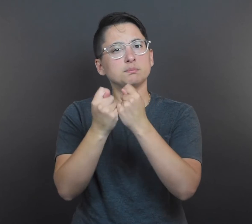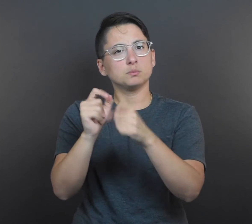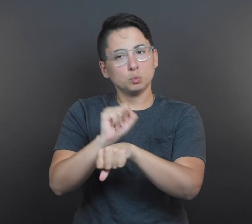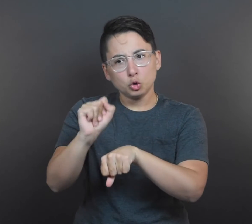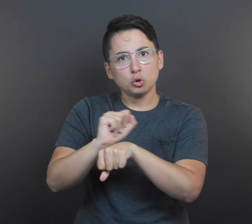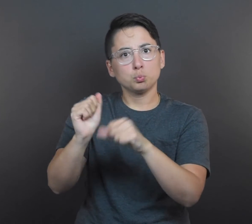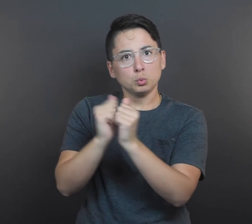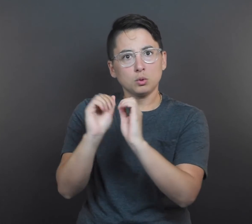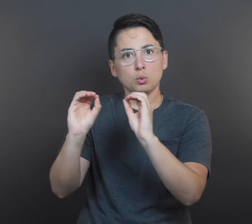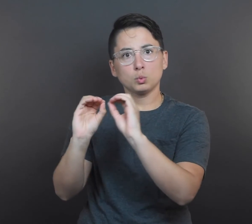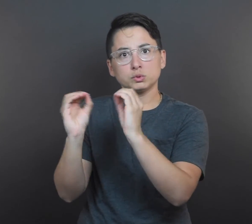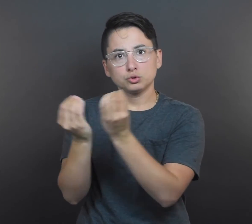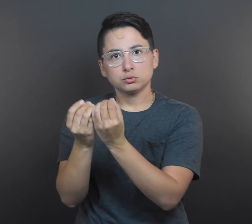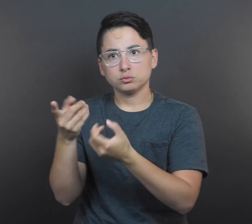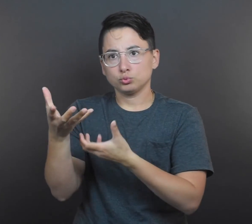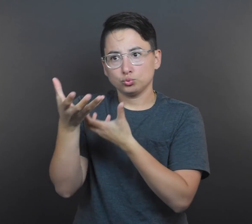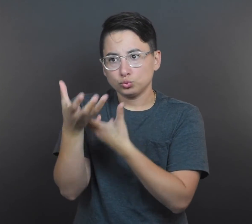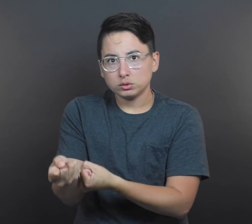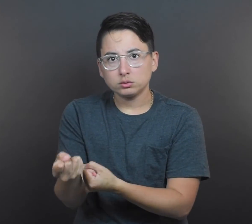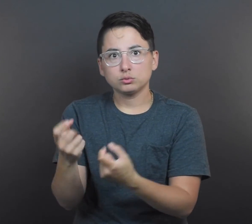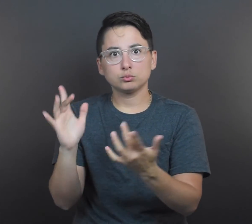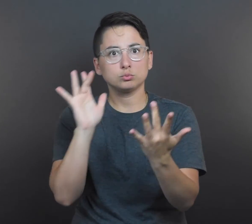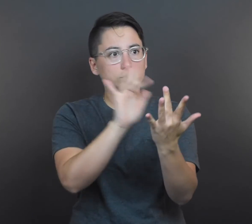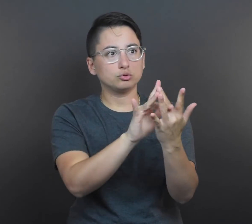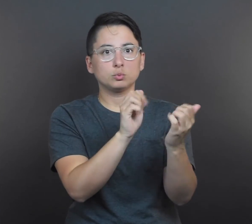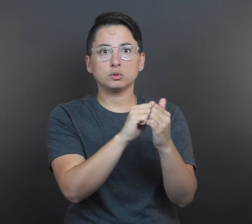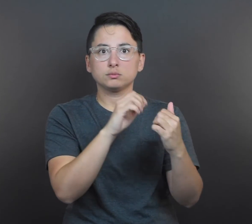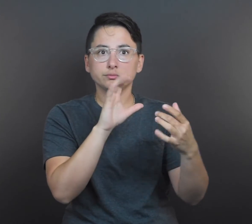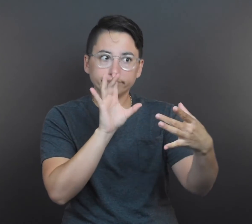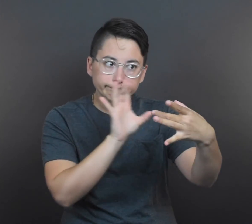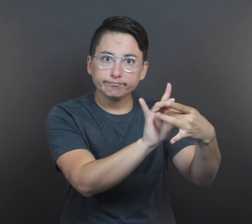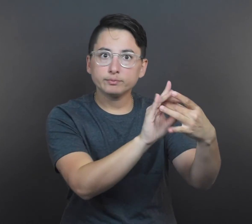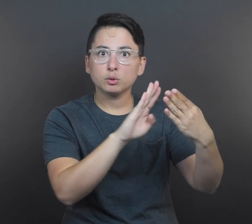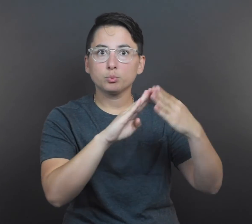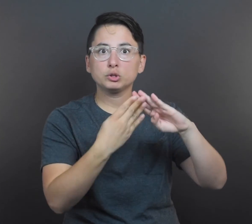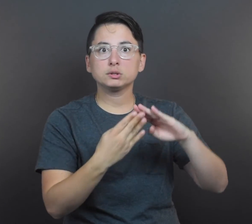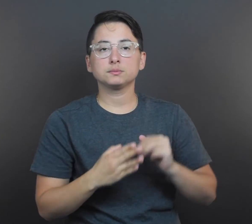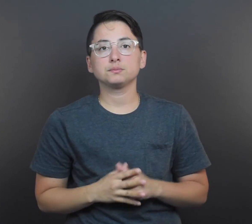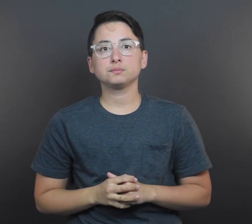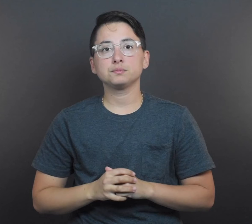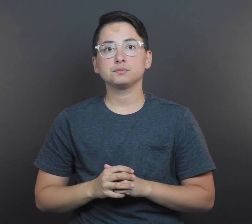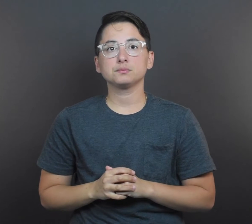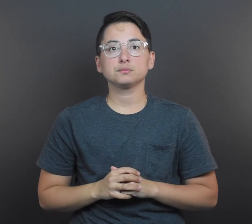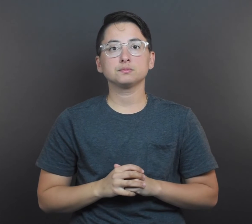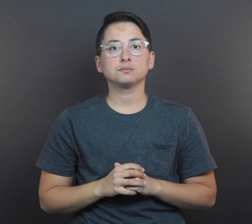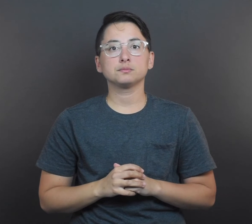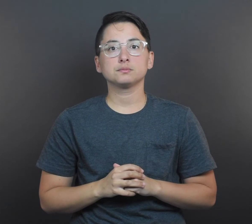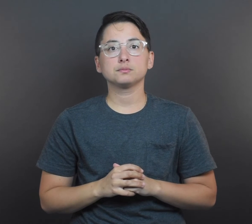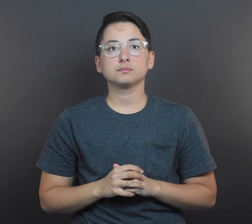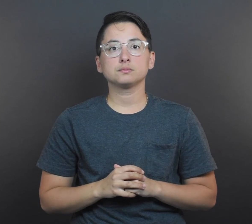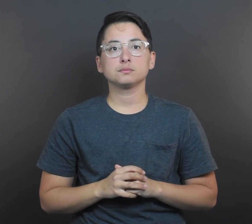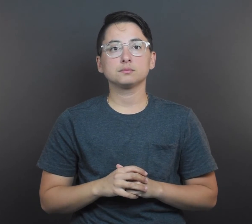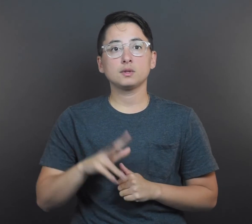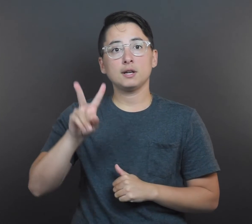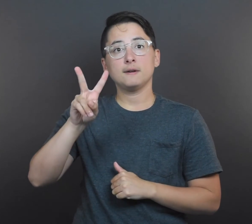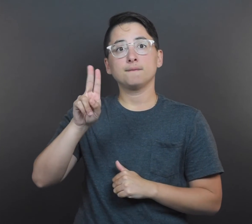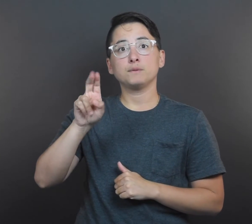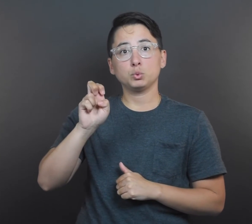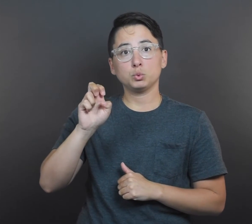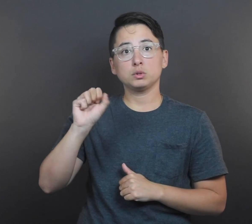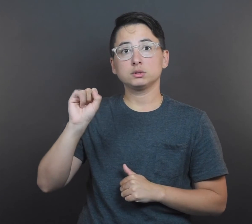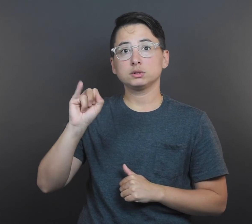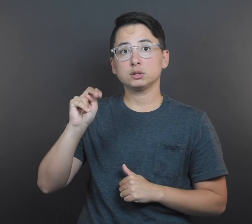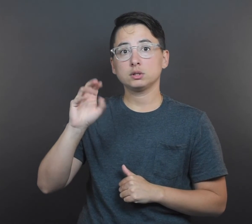out and connect to communities. Vue Sincai, former MDH Asian and Pacific Islander (API)